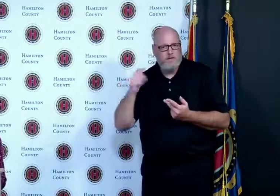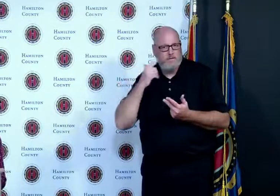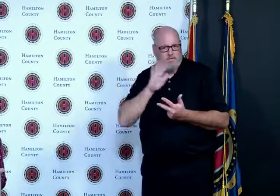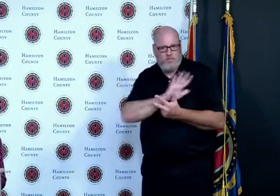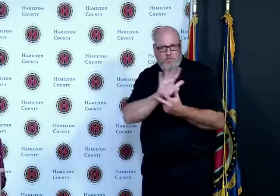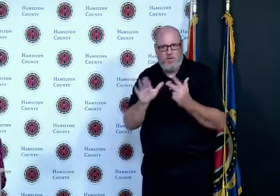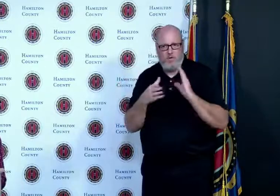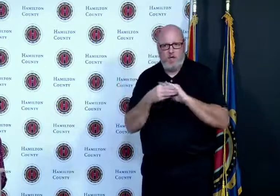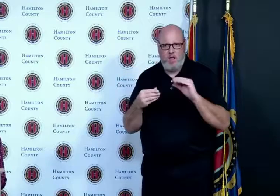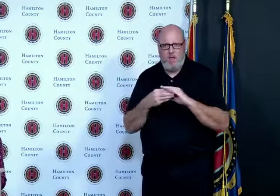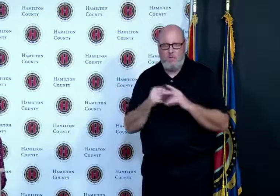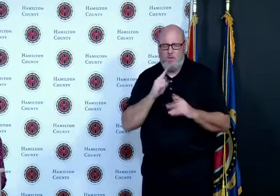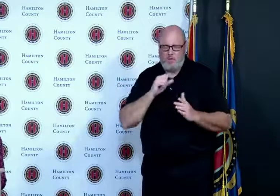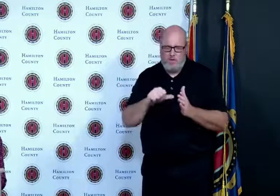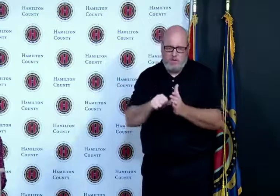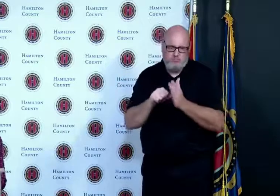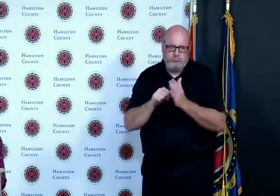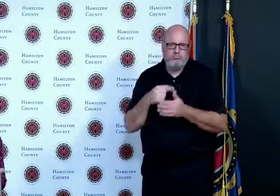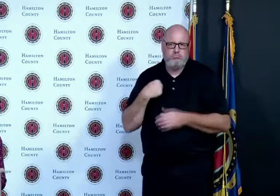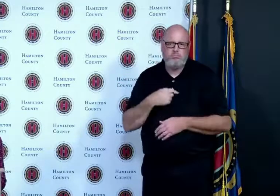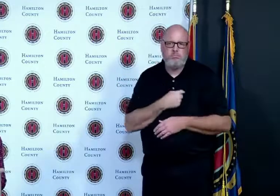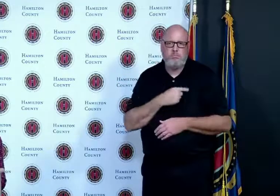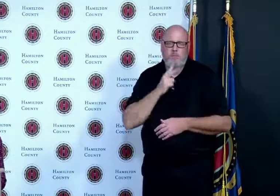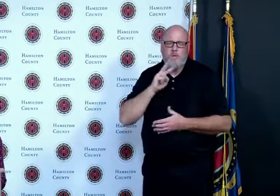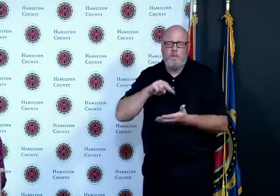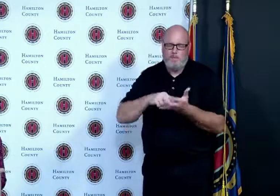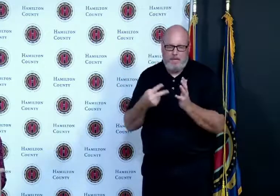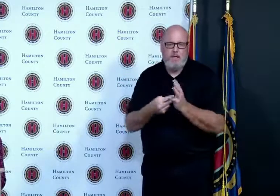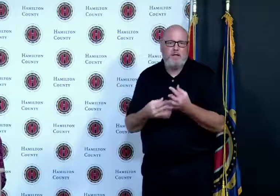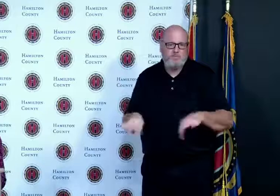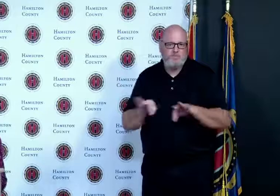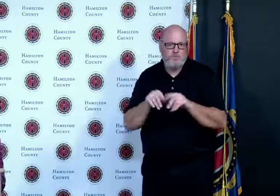the vaccine and I think kind of brought it home those I'm so grateful that you